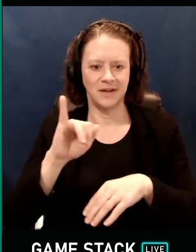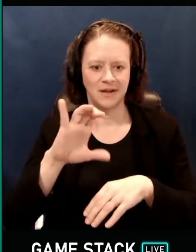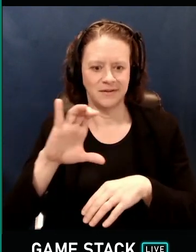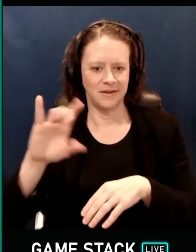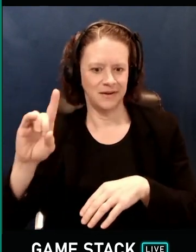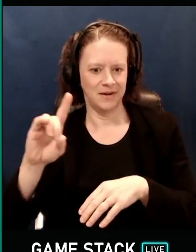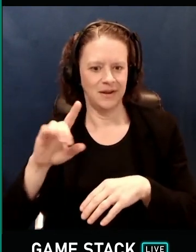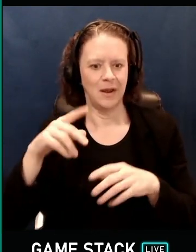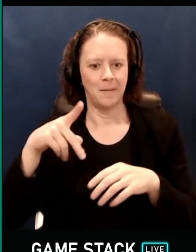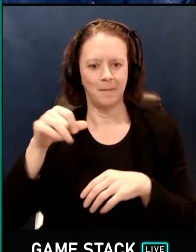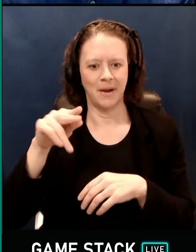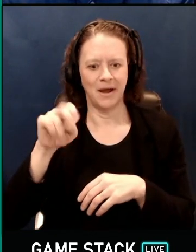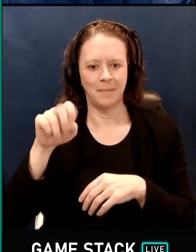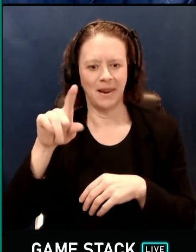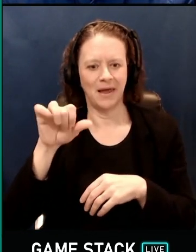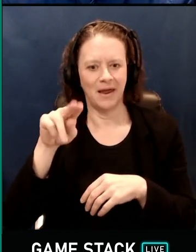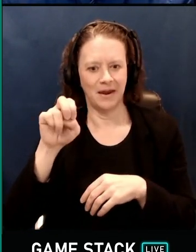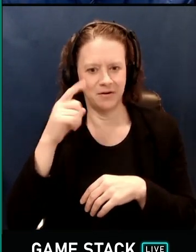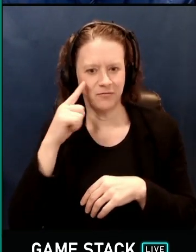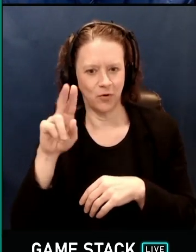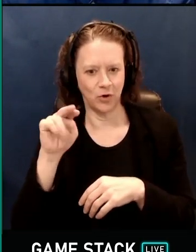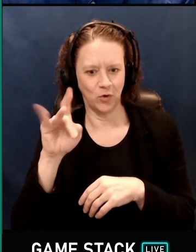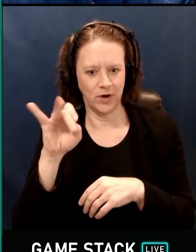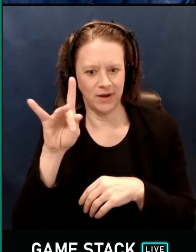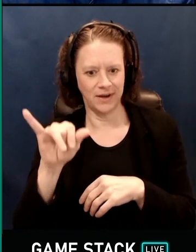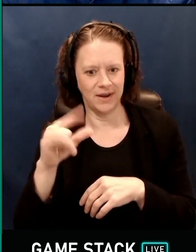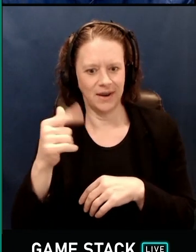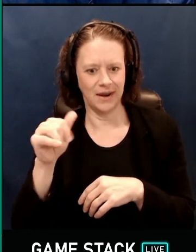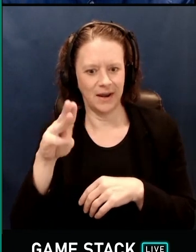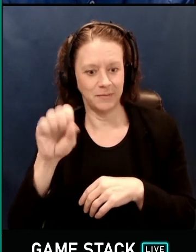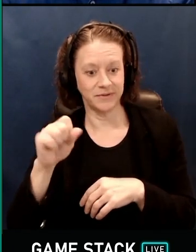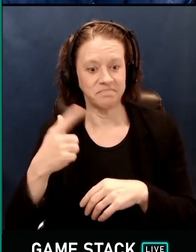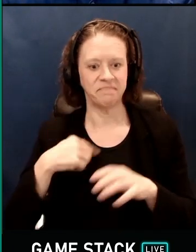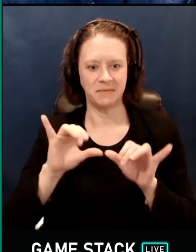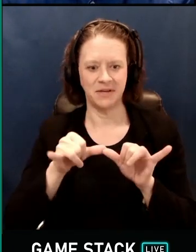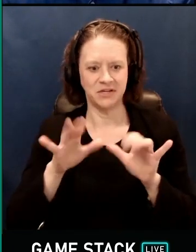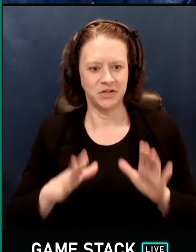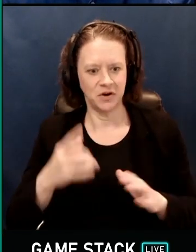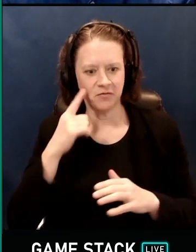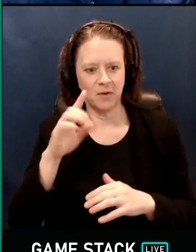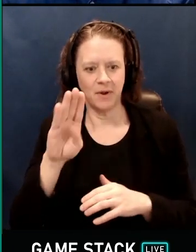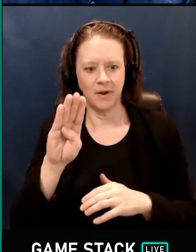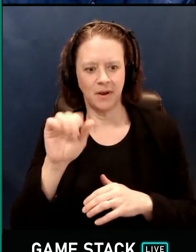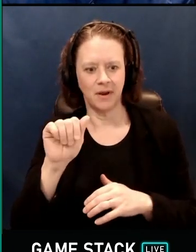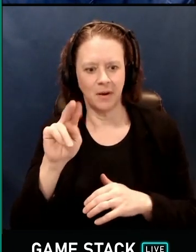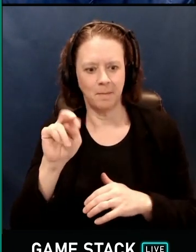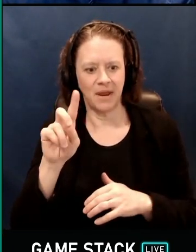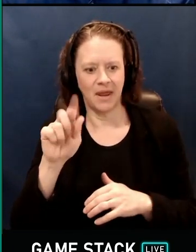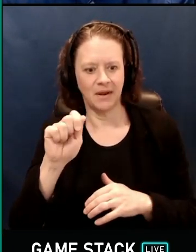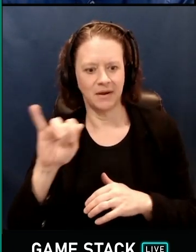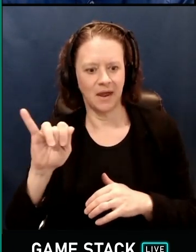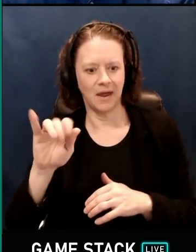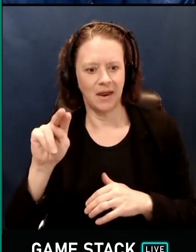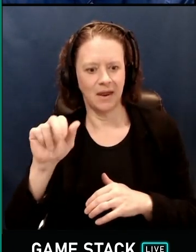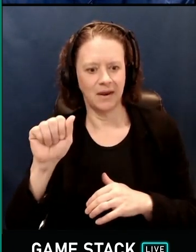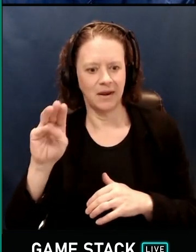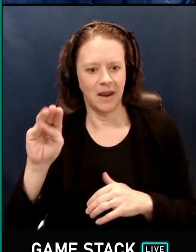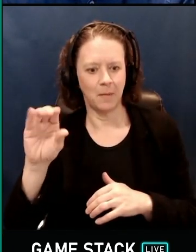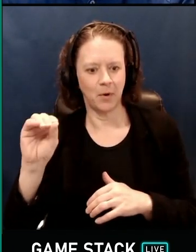I'm an engineer from a Bandai Namco studio in Tokyo. I ??? in Linux, Unix and open source culture for